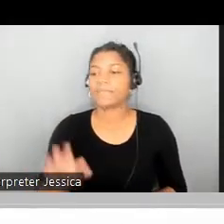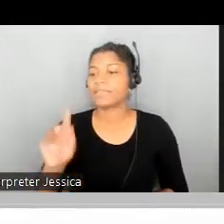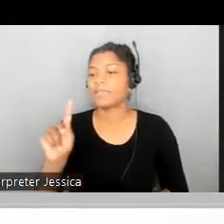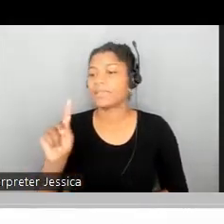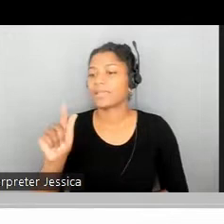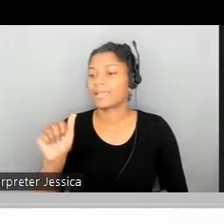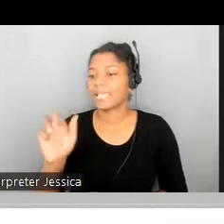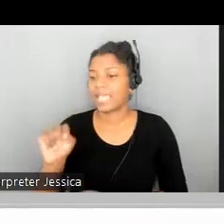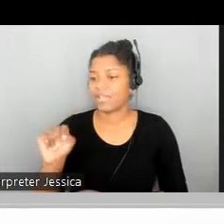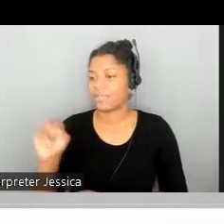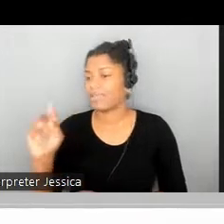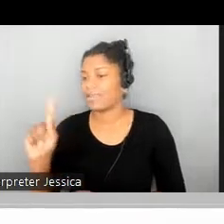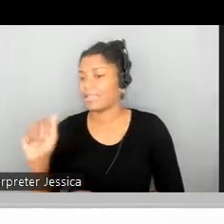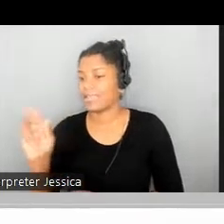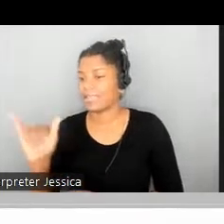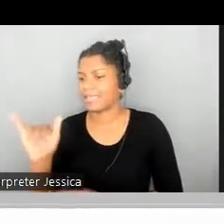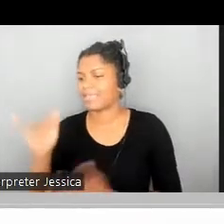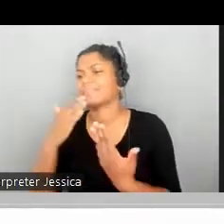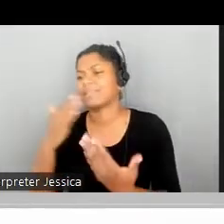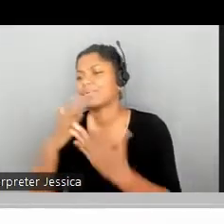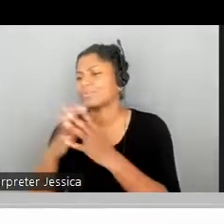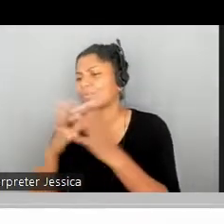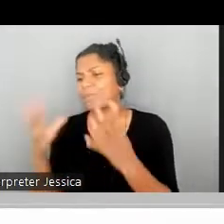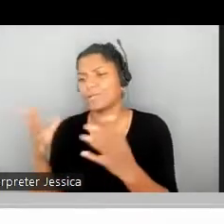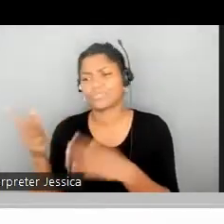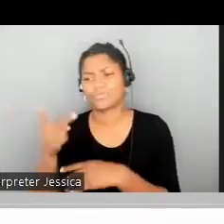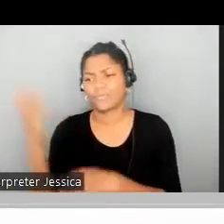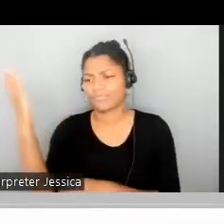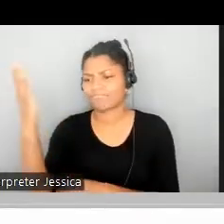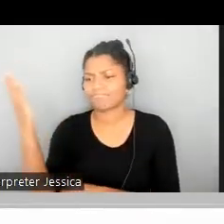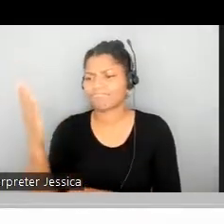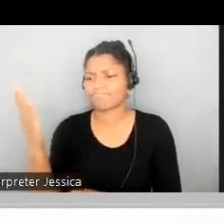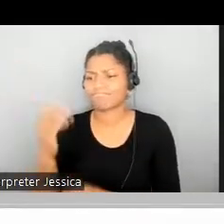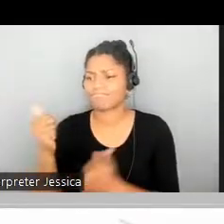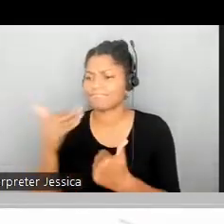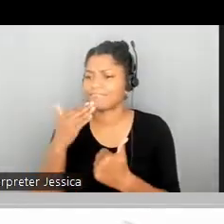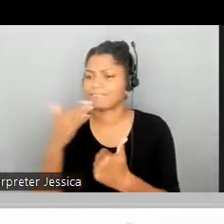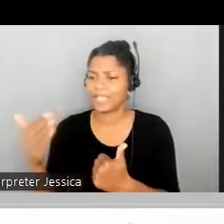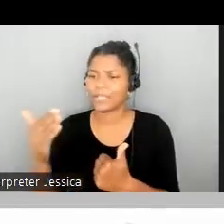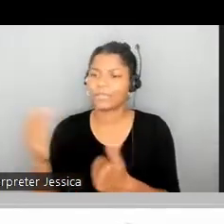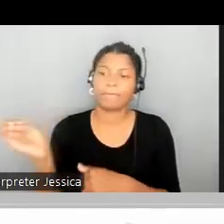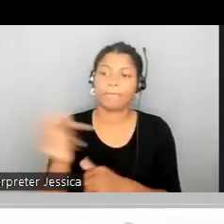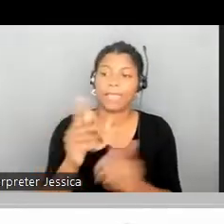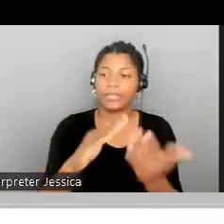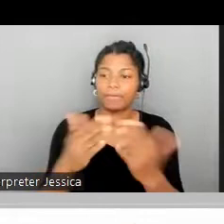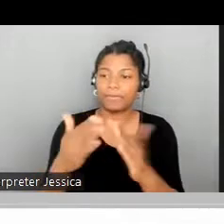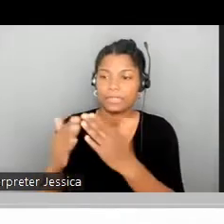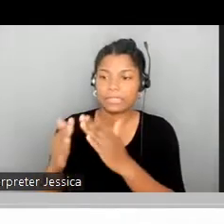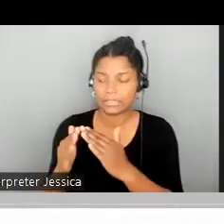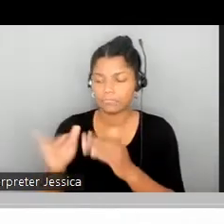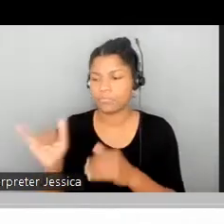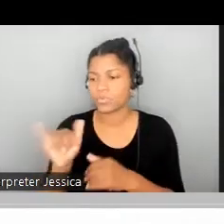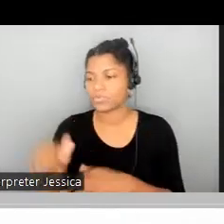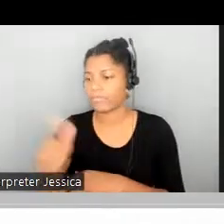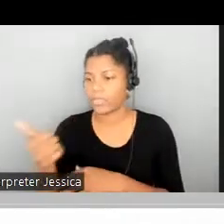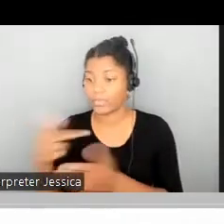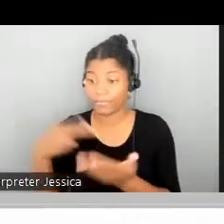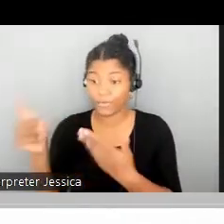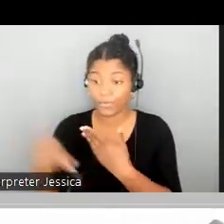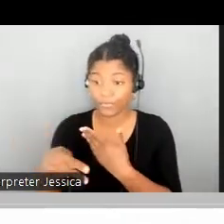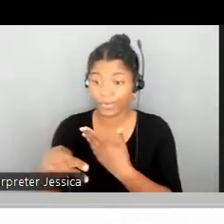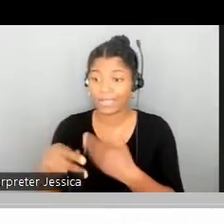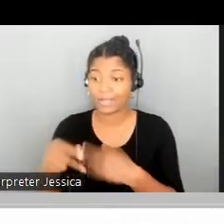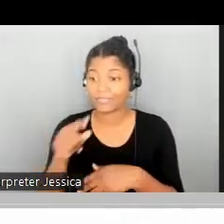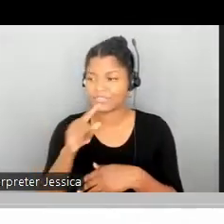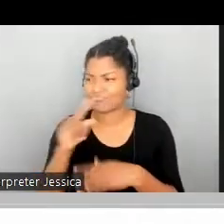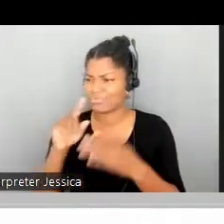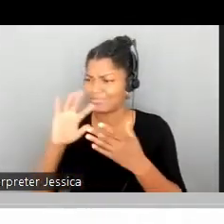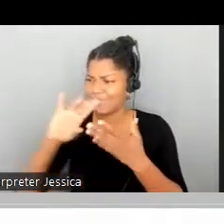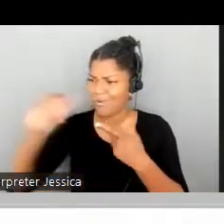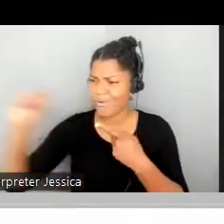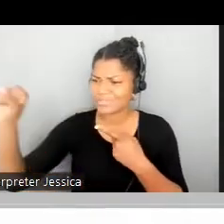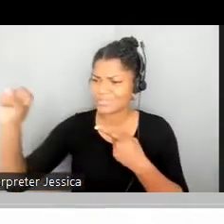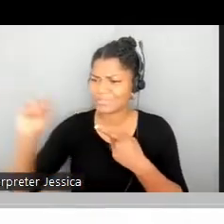Thank you so much for that overview on Minnesota's Return to Community and how things are integrated